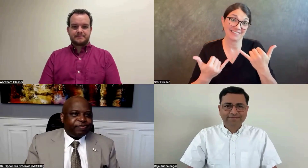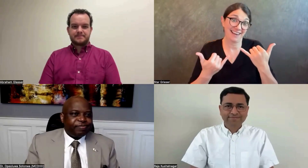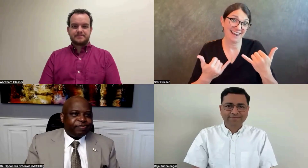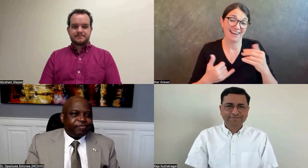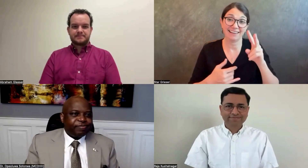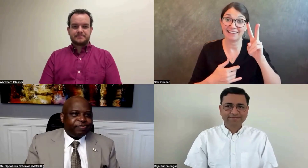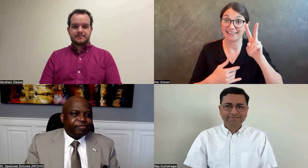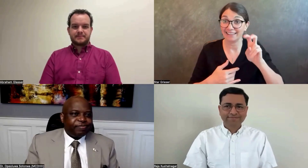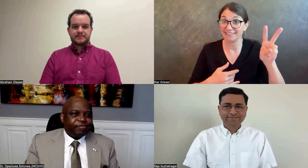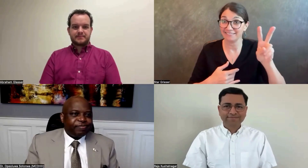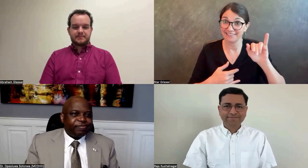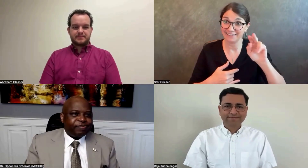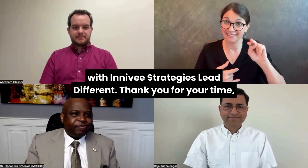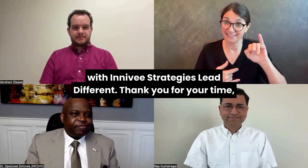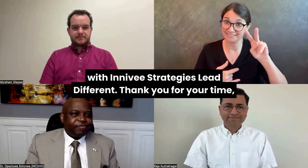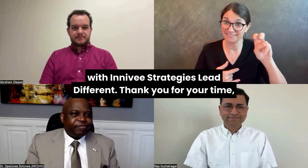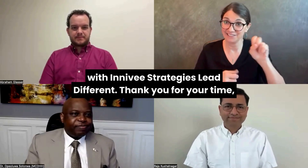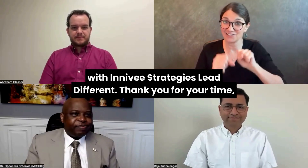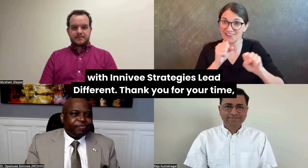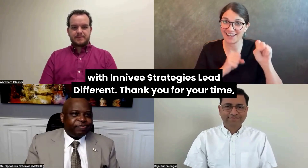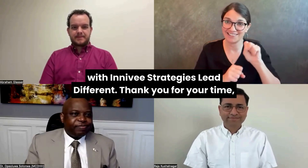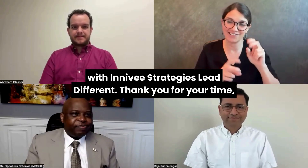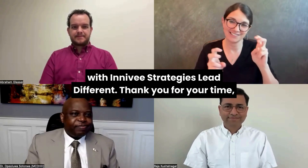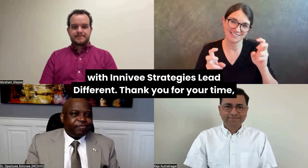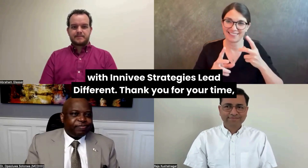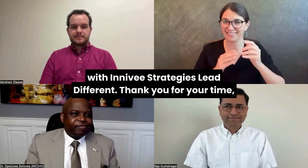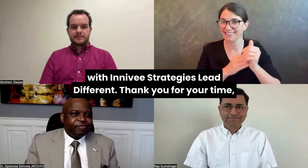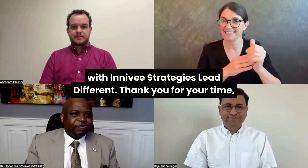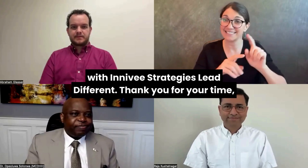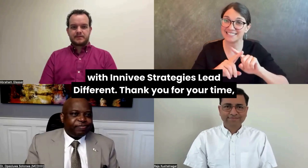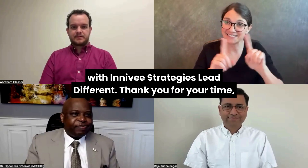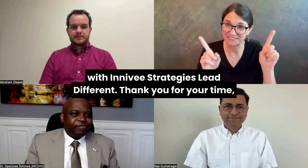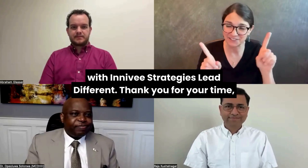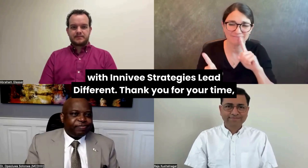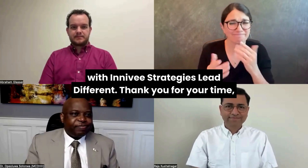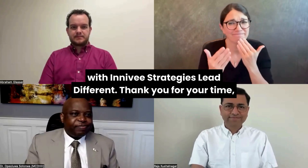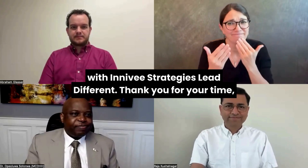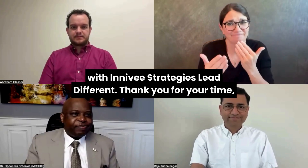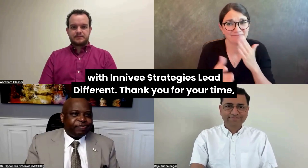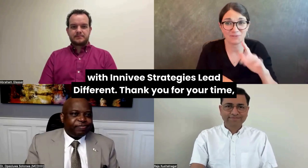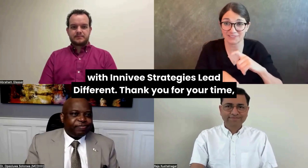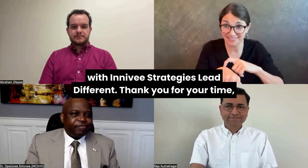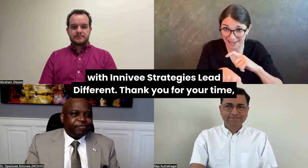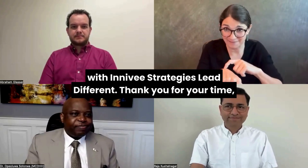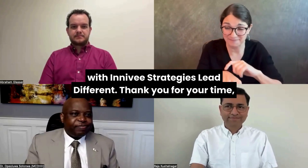with Innivee Strategies Lead Different. Thank you for your time, knowledge, experience,